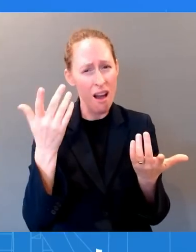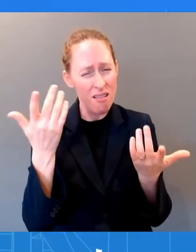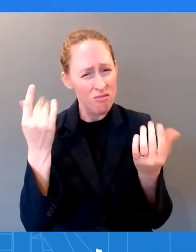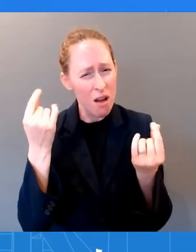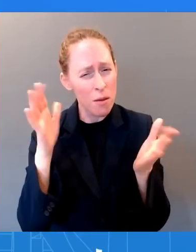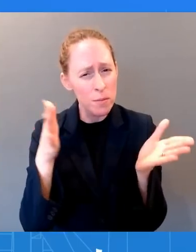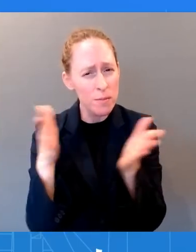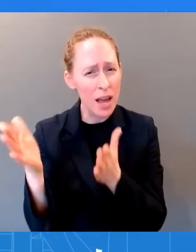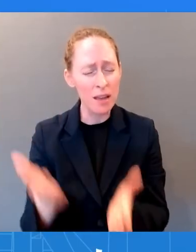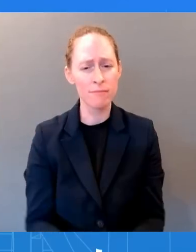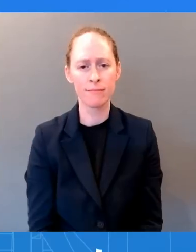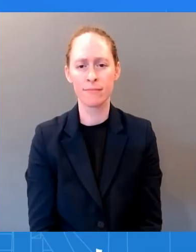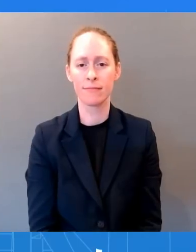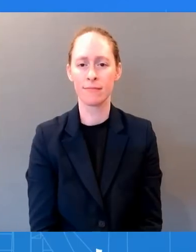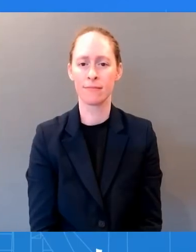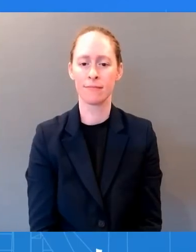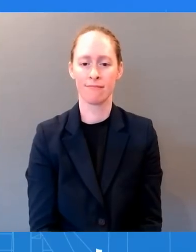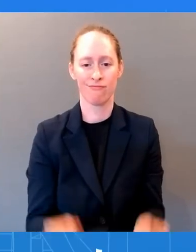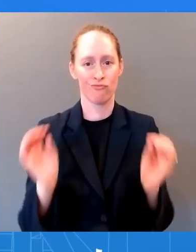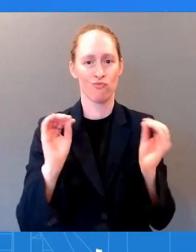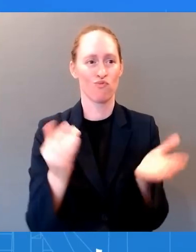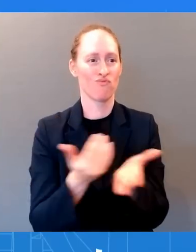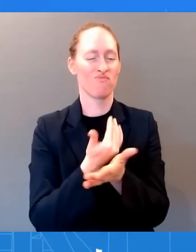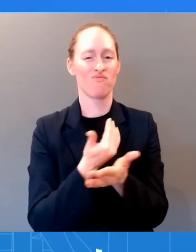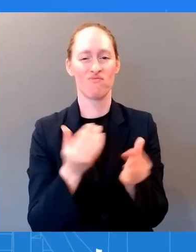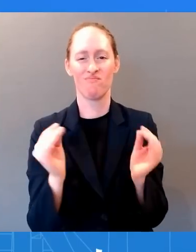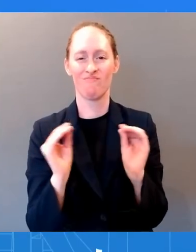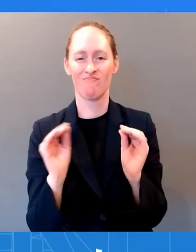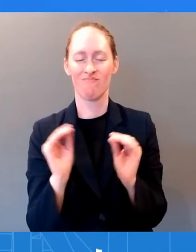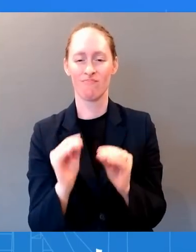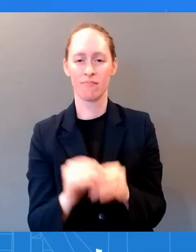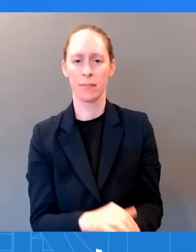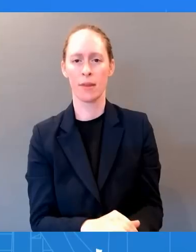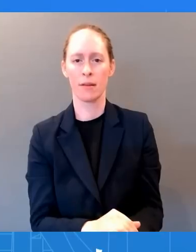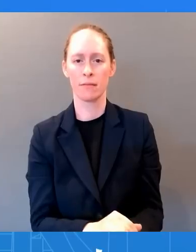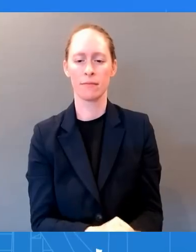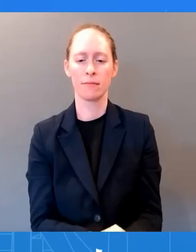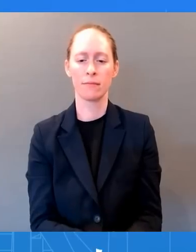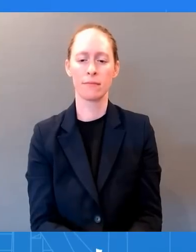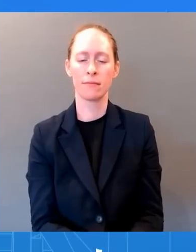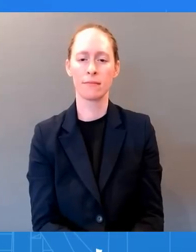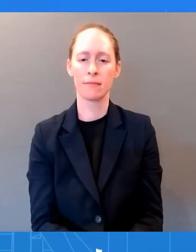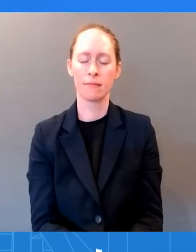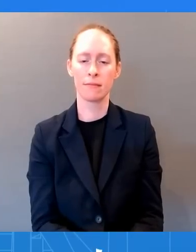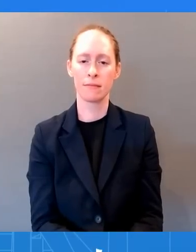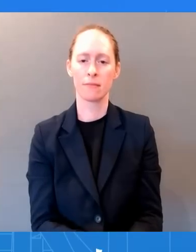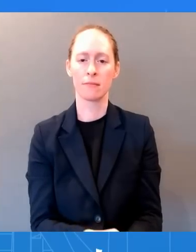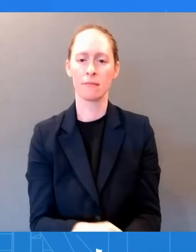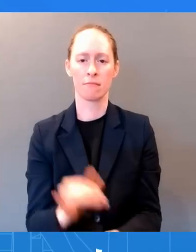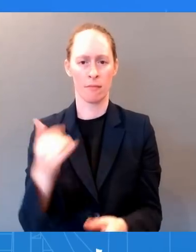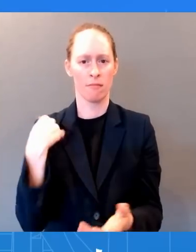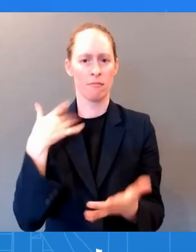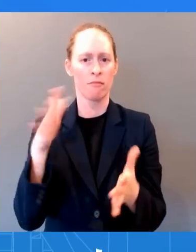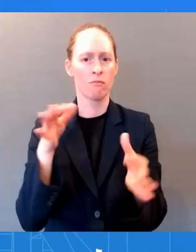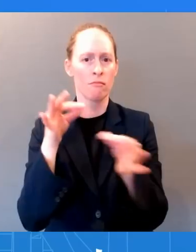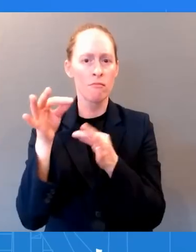or any announcement to share. I laid out the President -- our drug policy. Wanted to just give a little in-depth of what we have done in the last 19 months